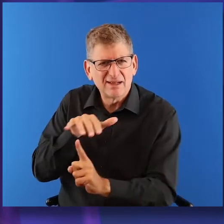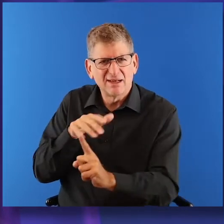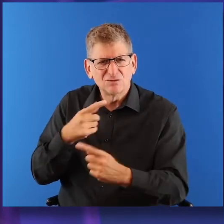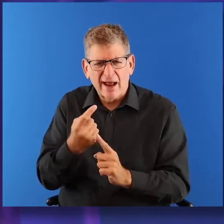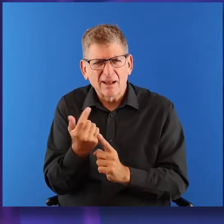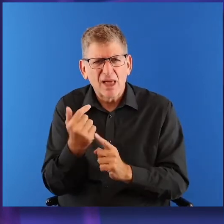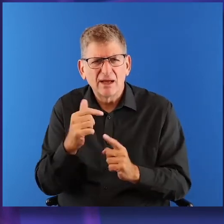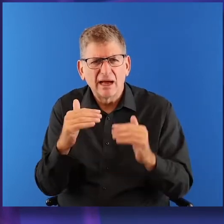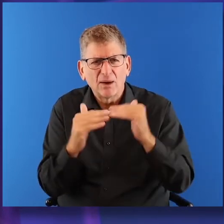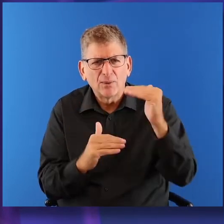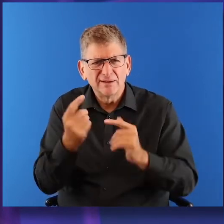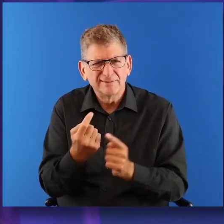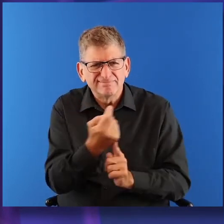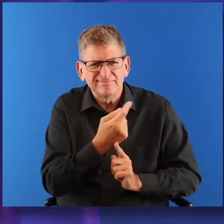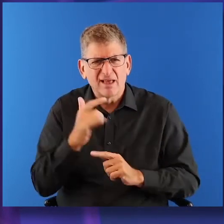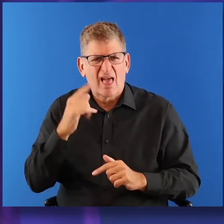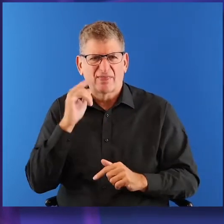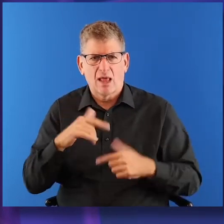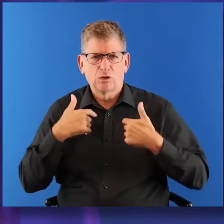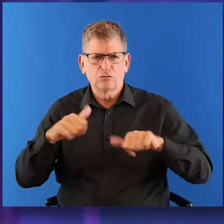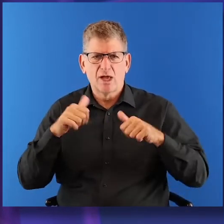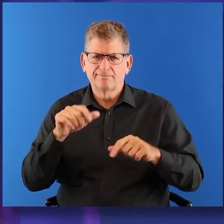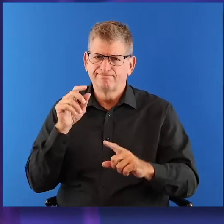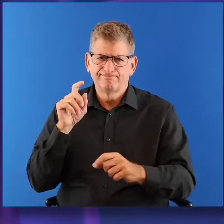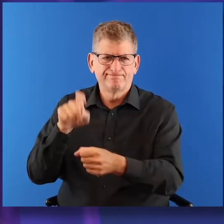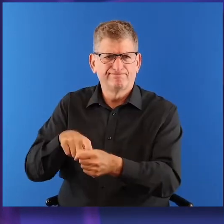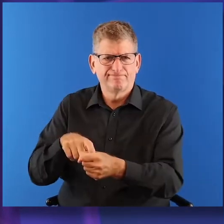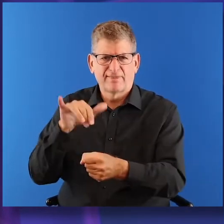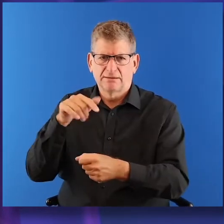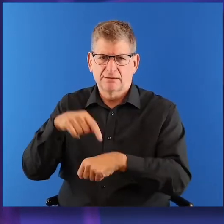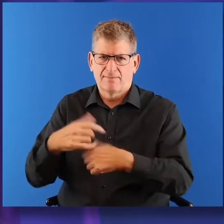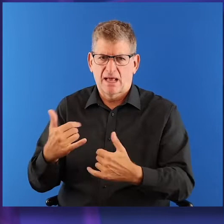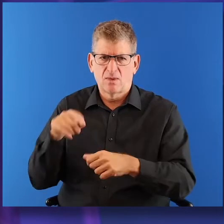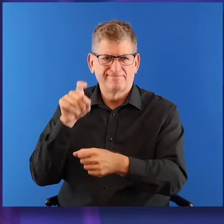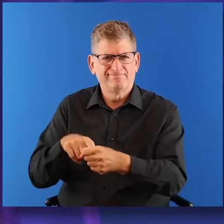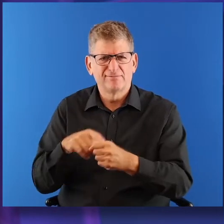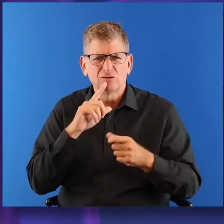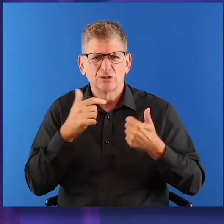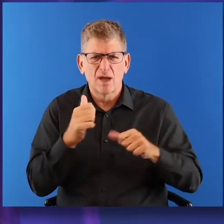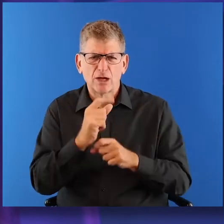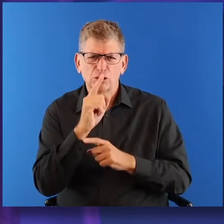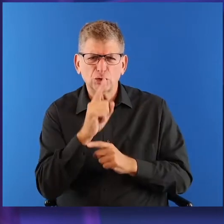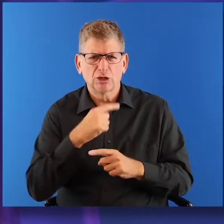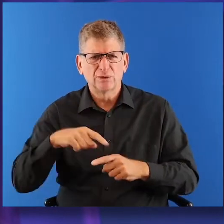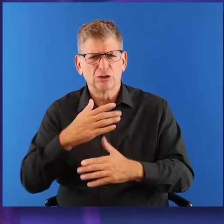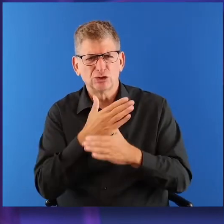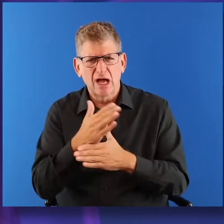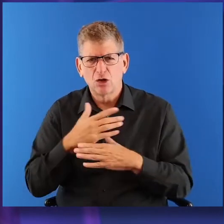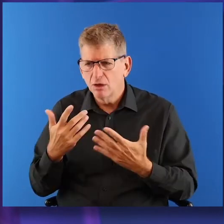We're really tried to make sure we're sharing those promising practices that have the best success, eliminating those inequities.